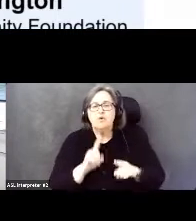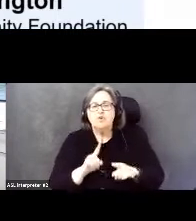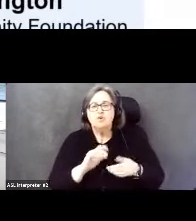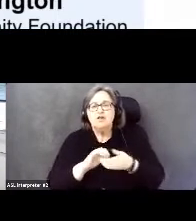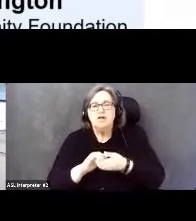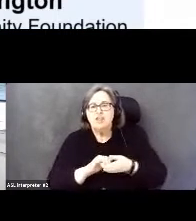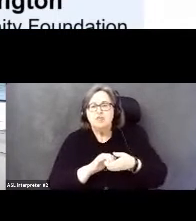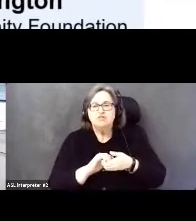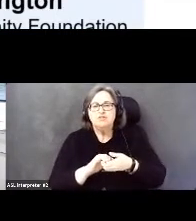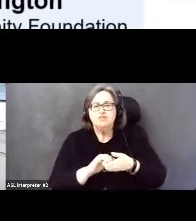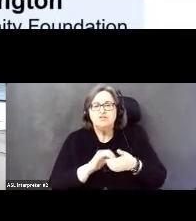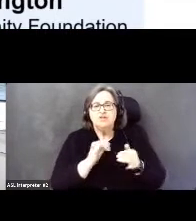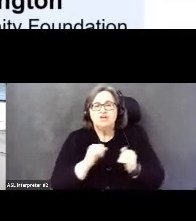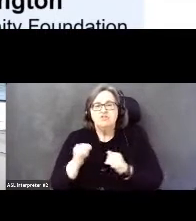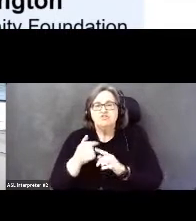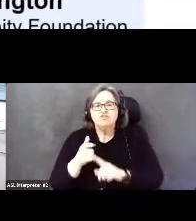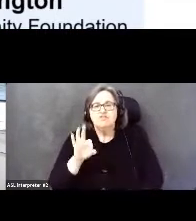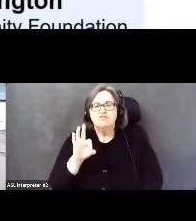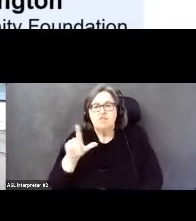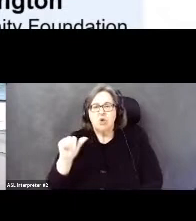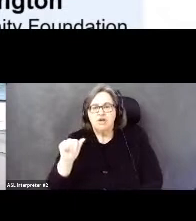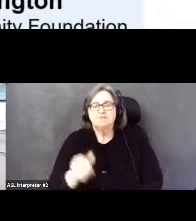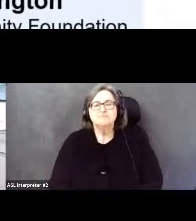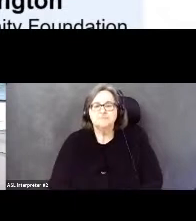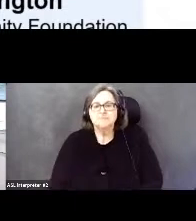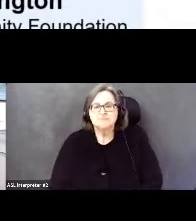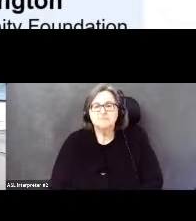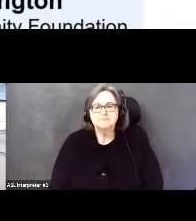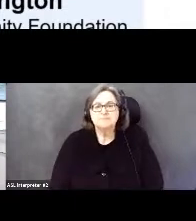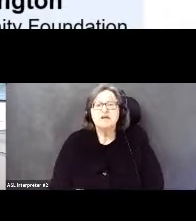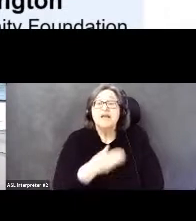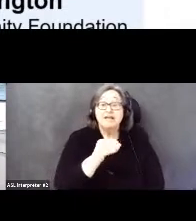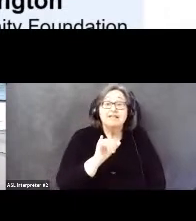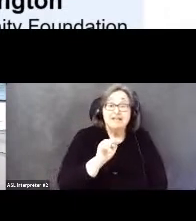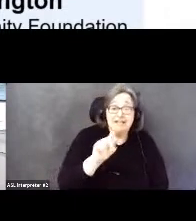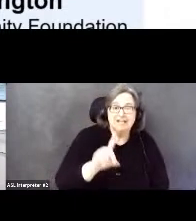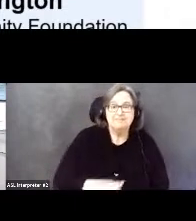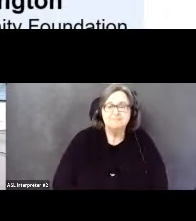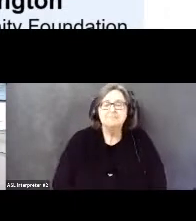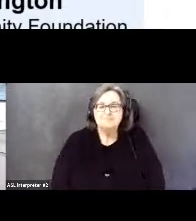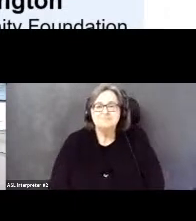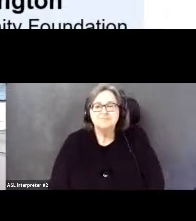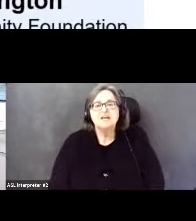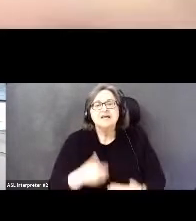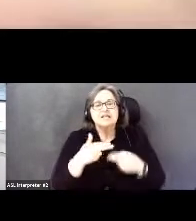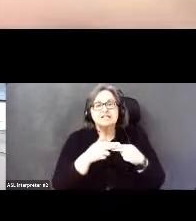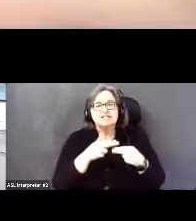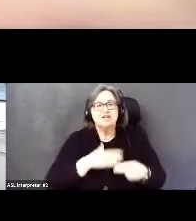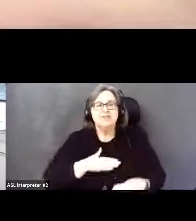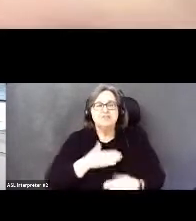with individuals in Florida and in Indiana. So next slide please. Thank you very much